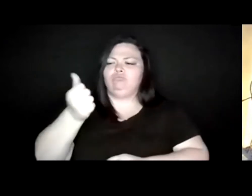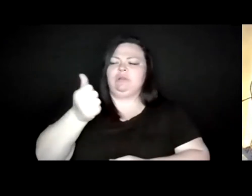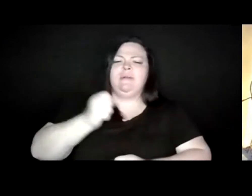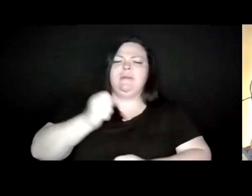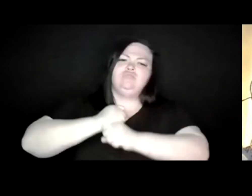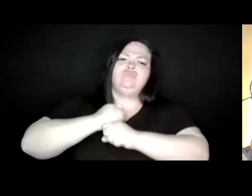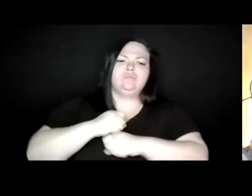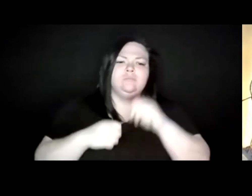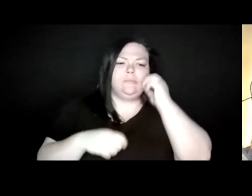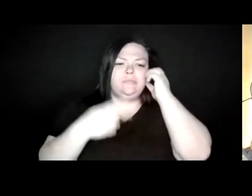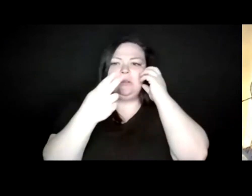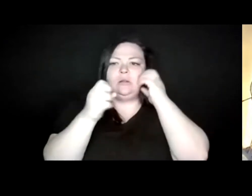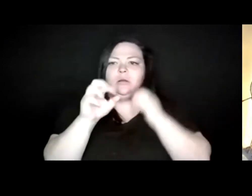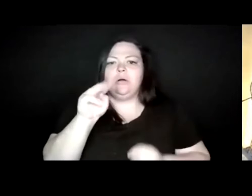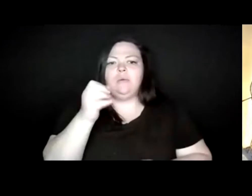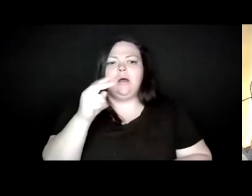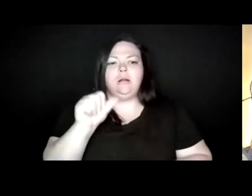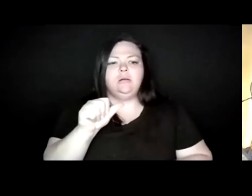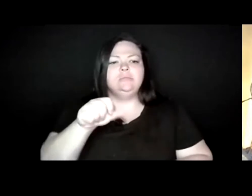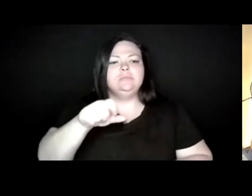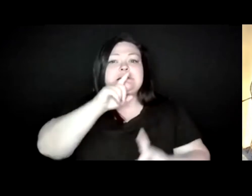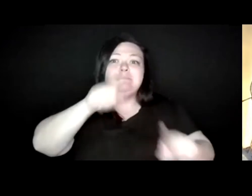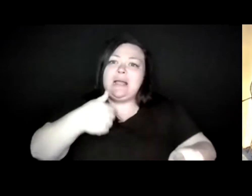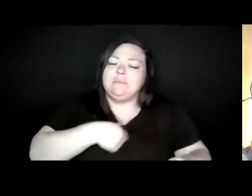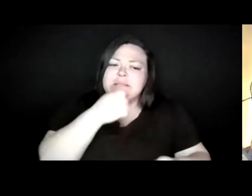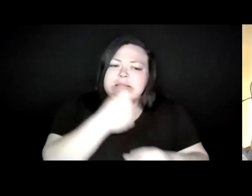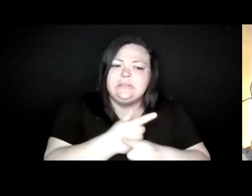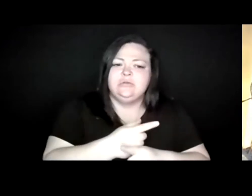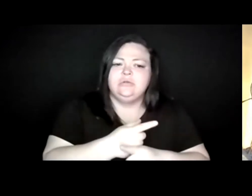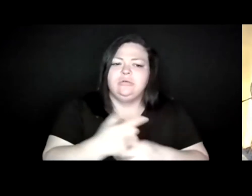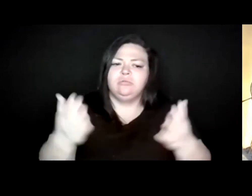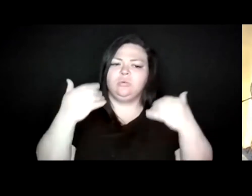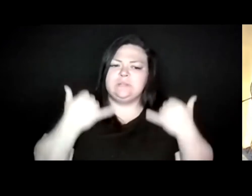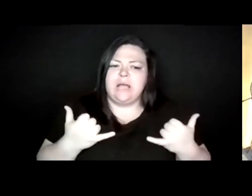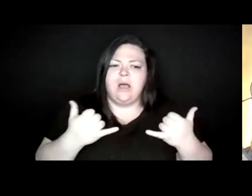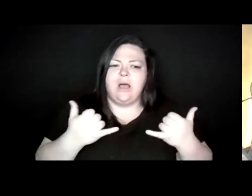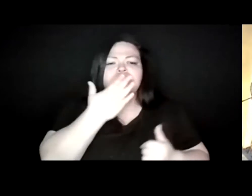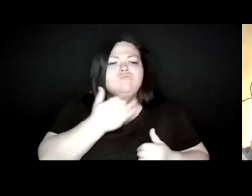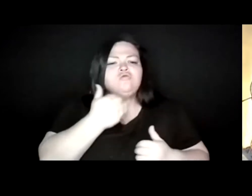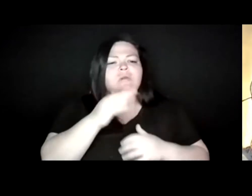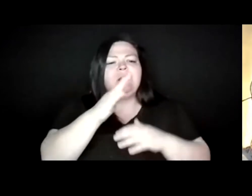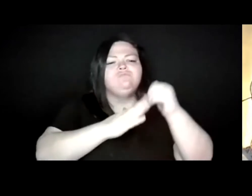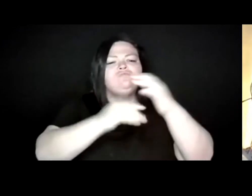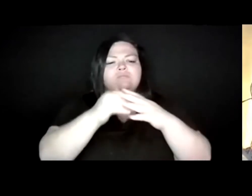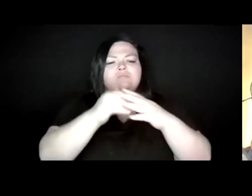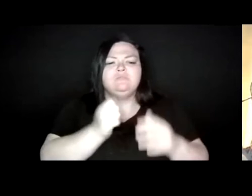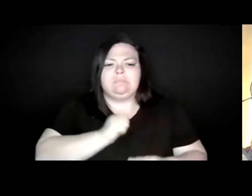Hermana-/ Command me, sister, through glen/ and fold; sweet structures built with/ our own hands have birthed/